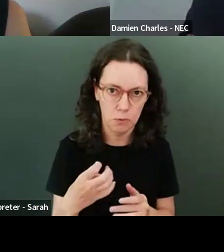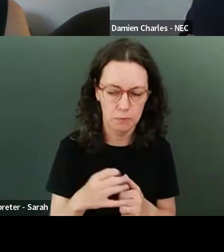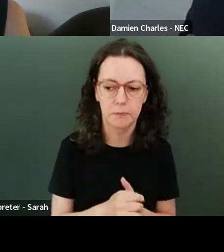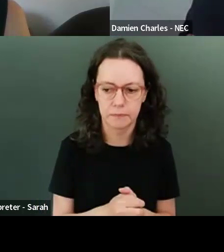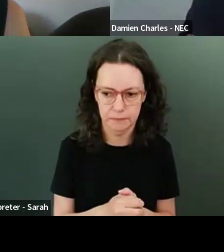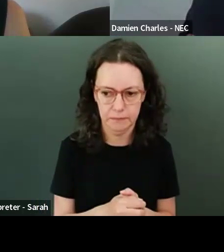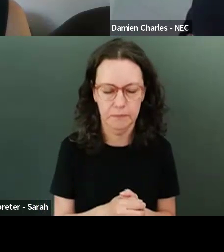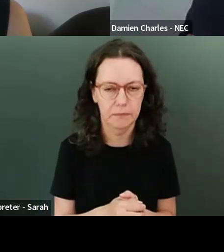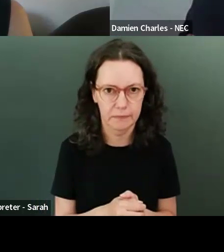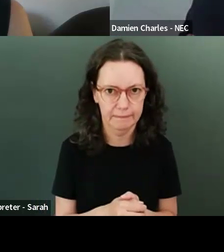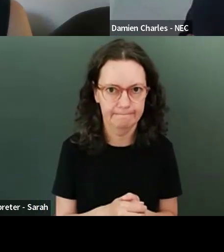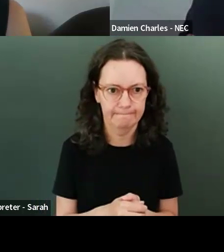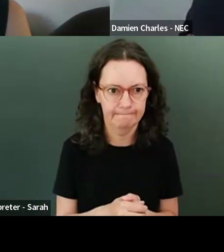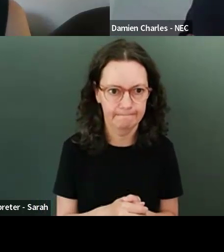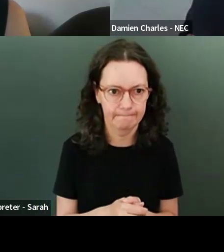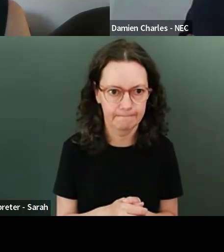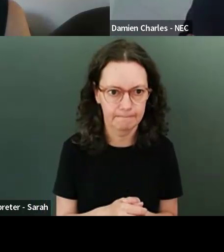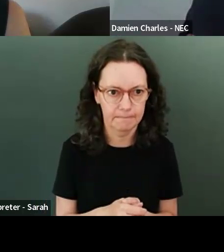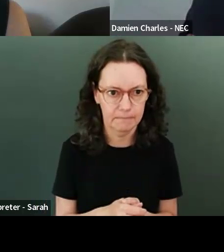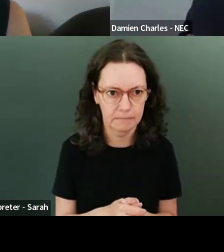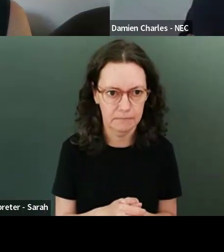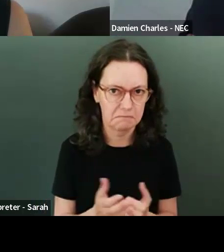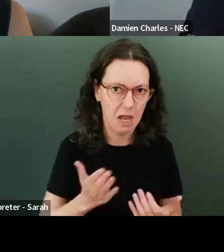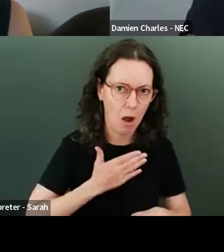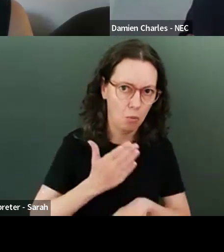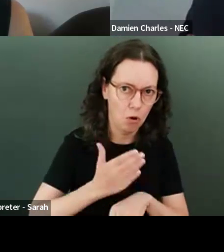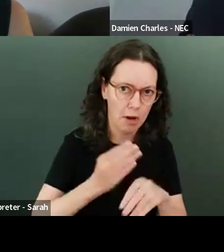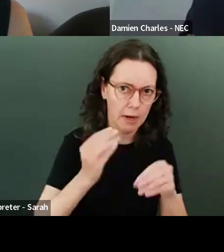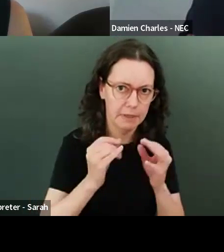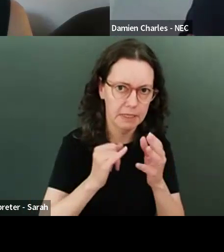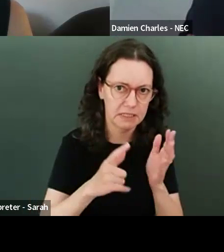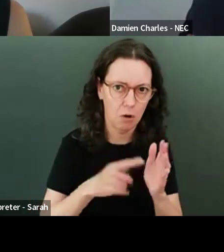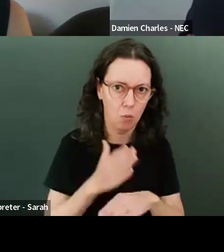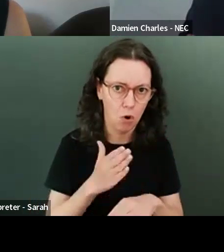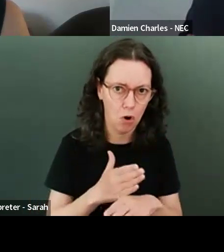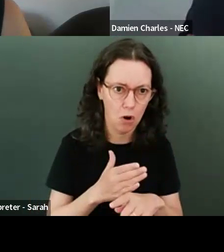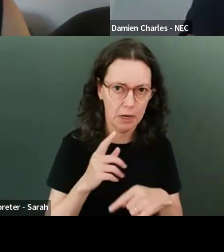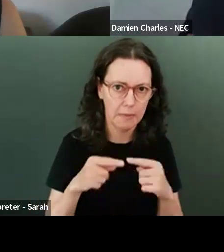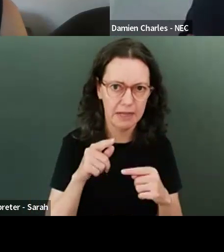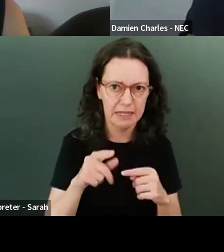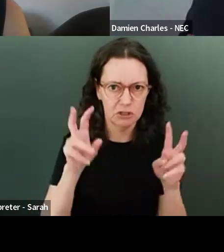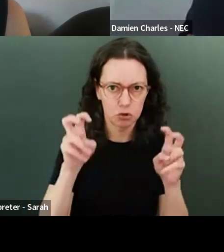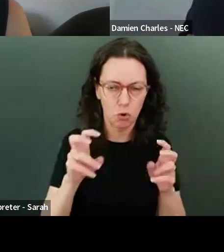about what we do it's an